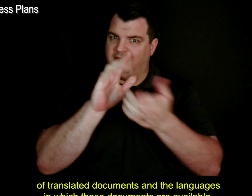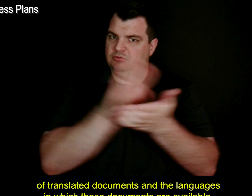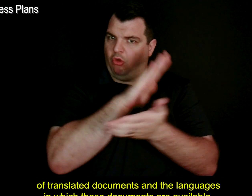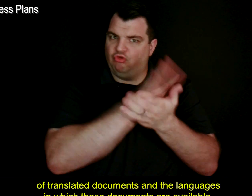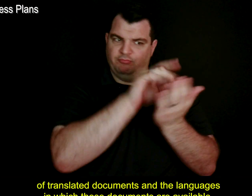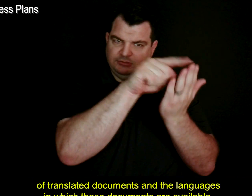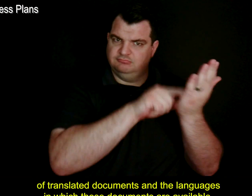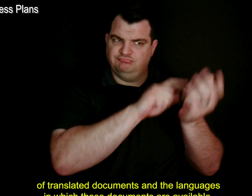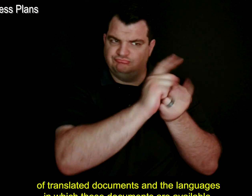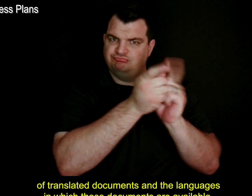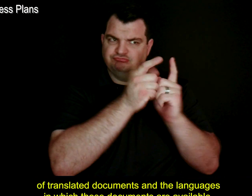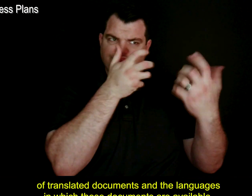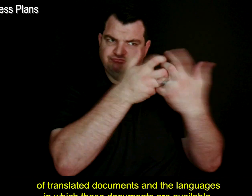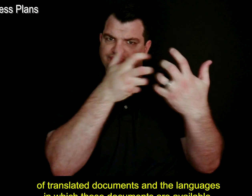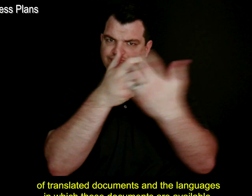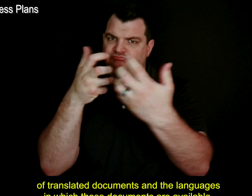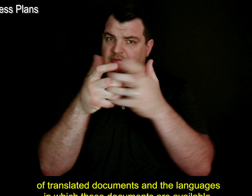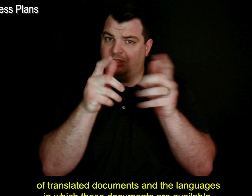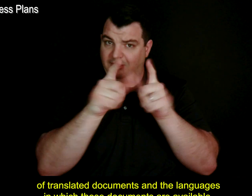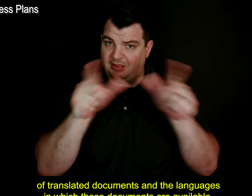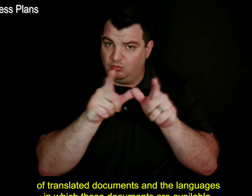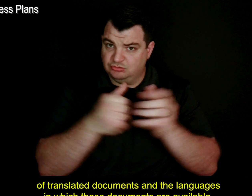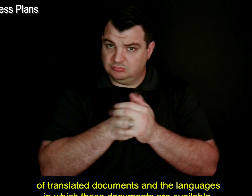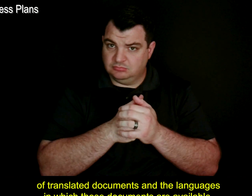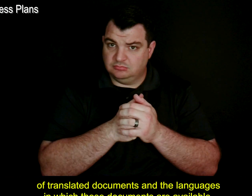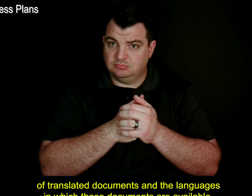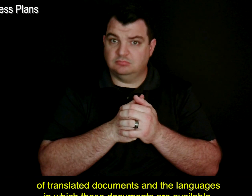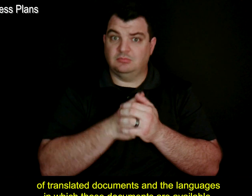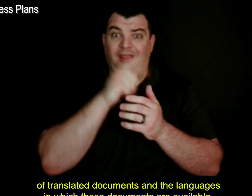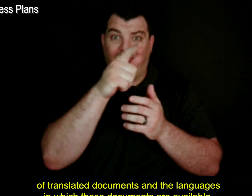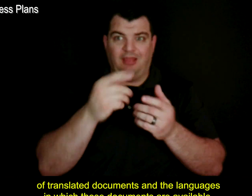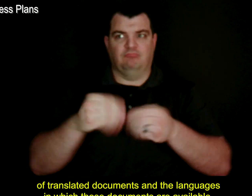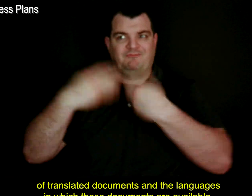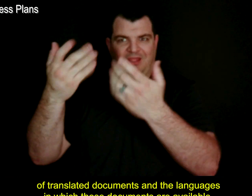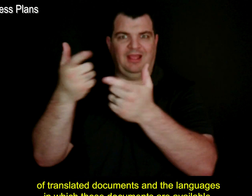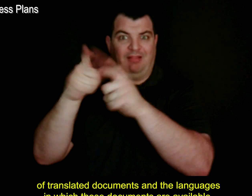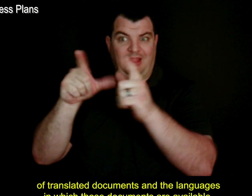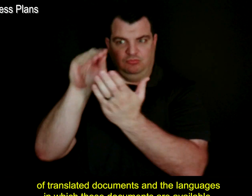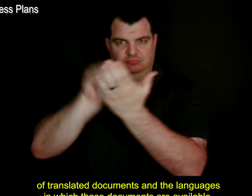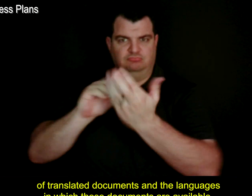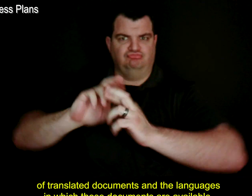of translated documents and the languages in which those documents are available,